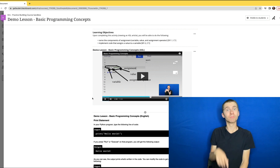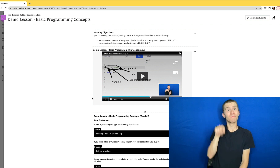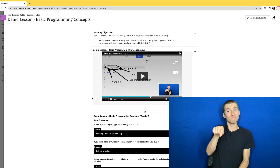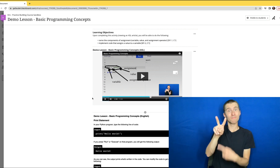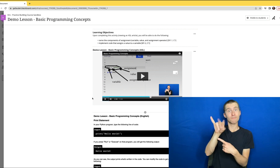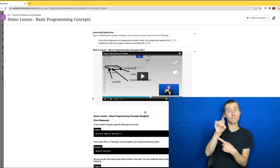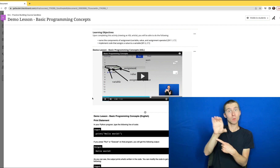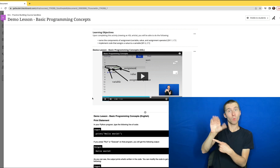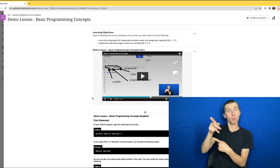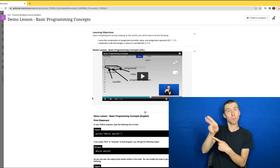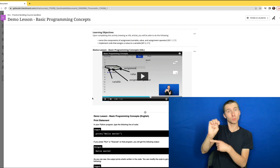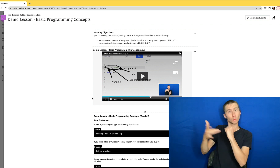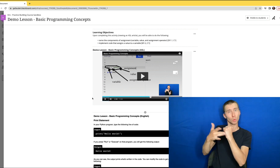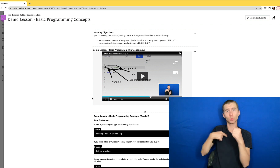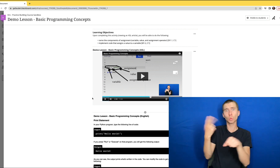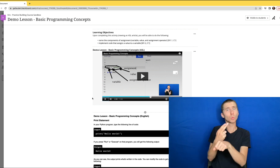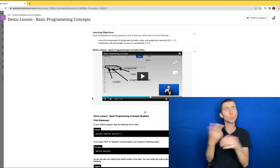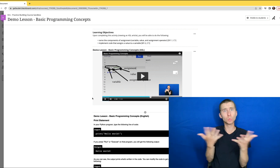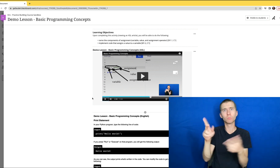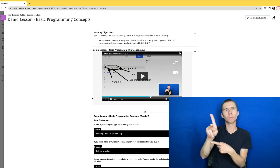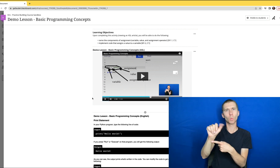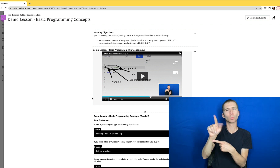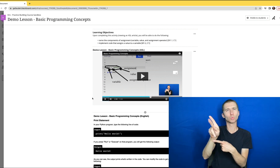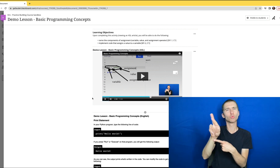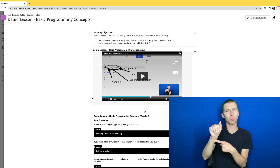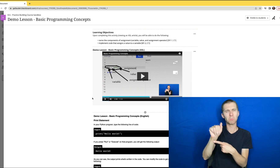In this example, I used a video capture technology called Kaltura.